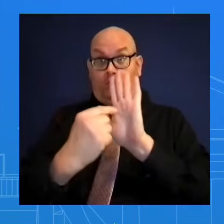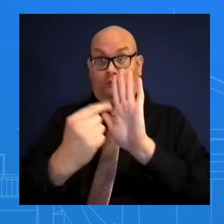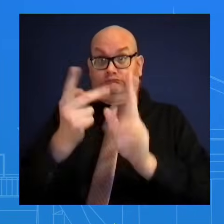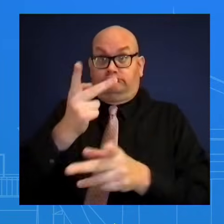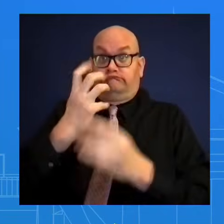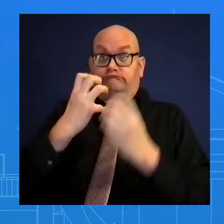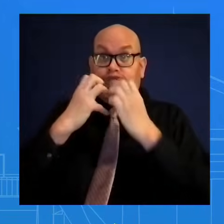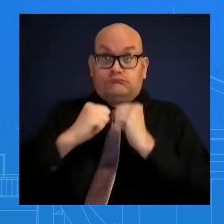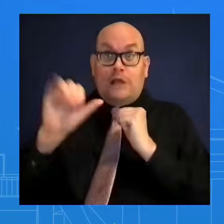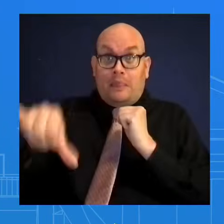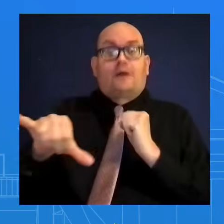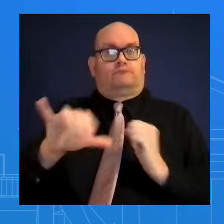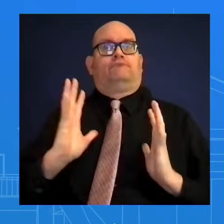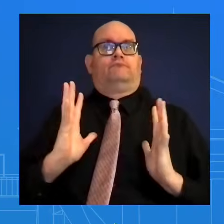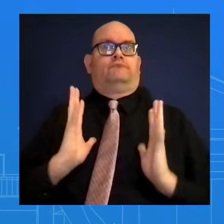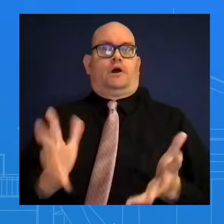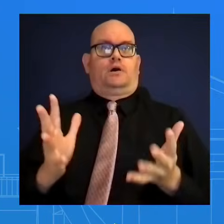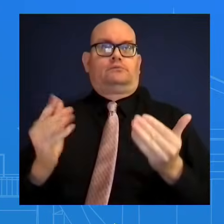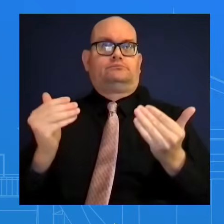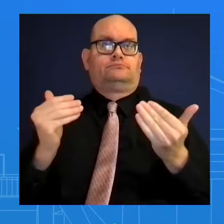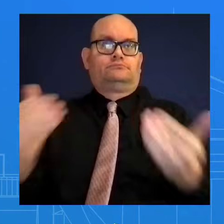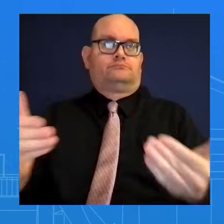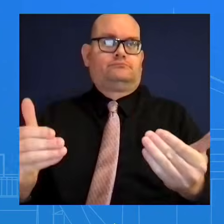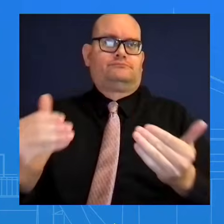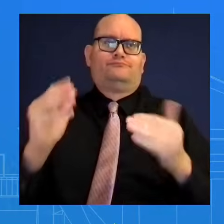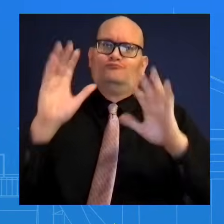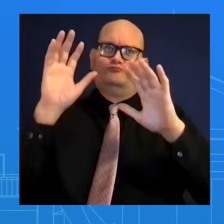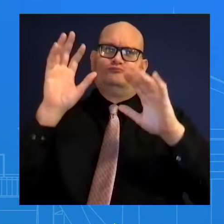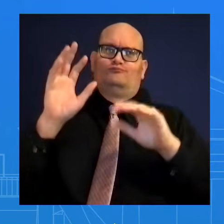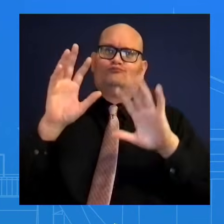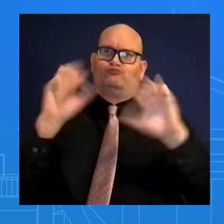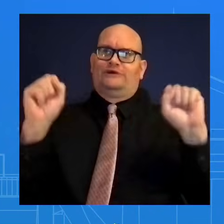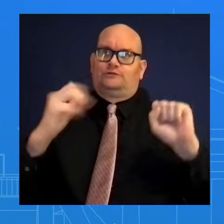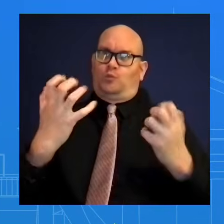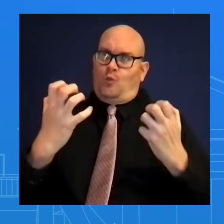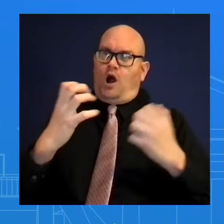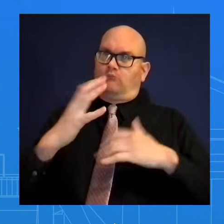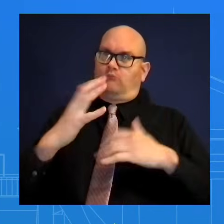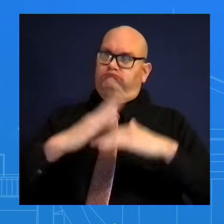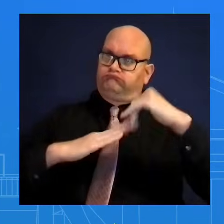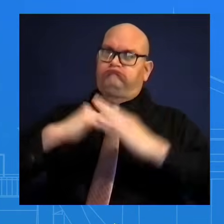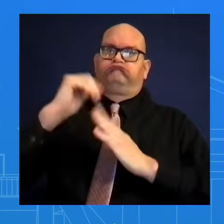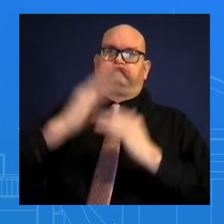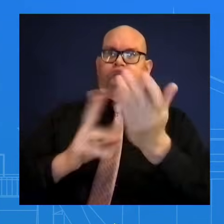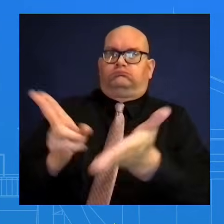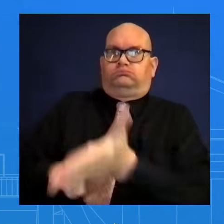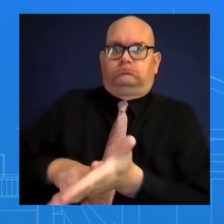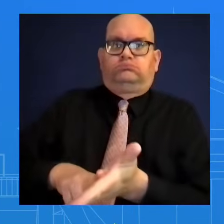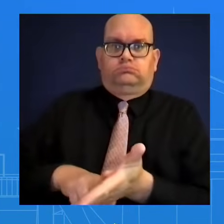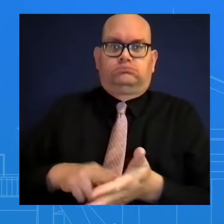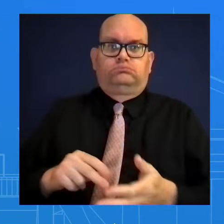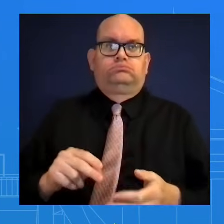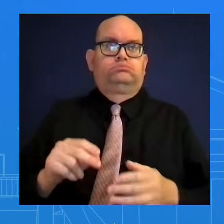The Press: And let me follow up with you on the process. The President was asked a little bit about this the other day, what his message is to skeptical Democrats.